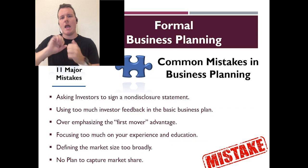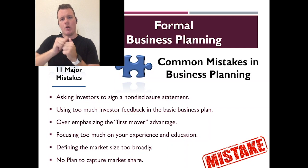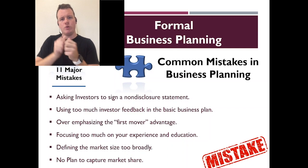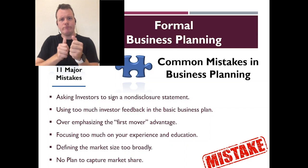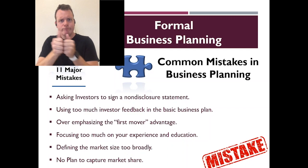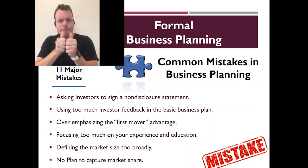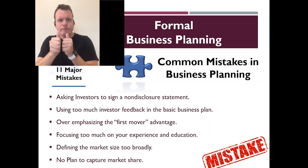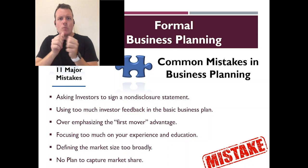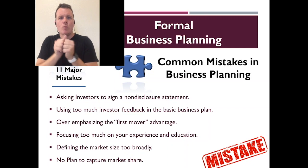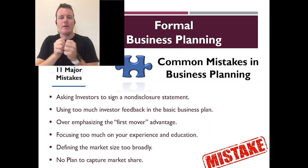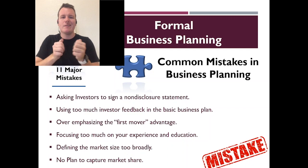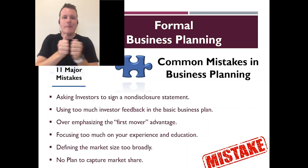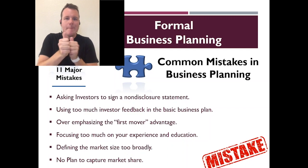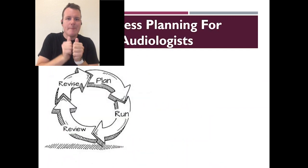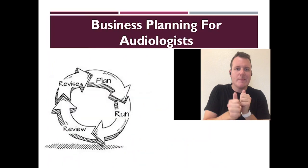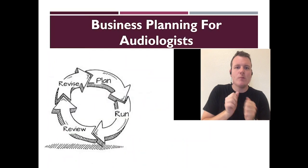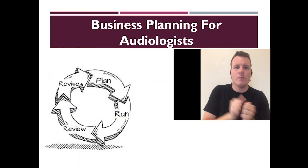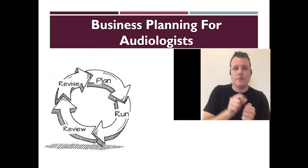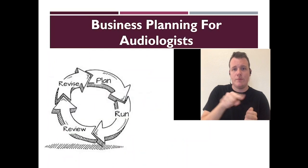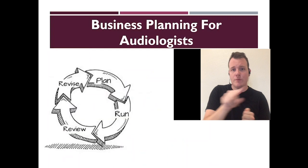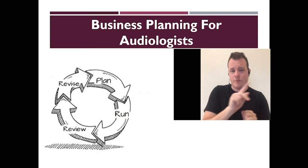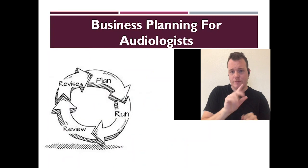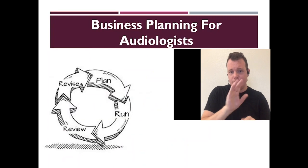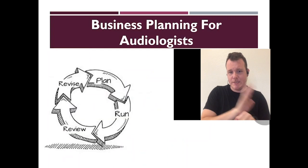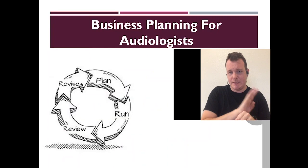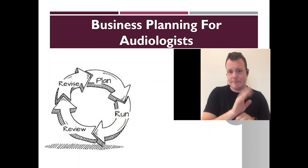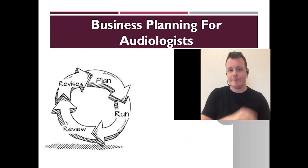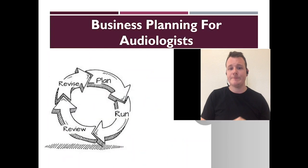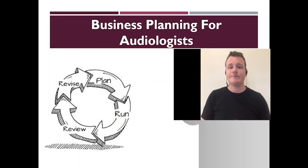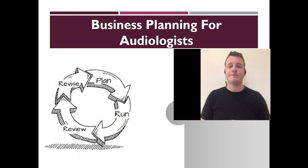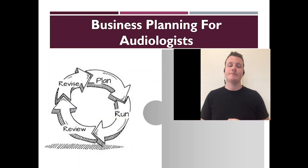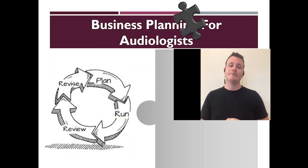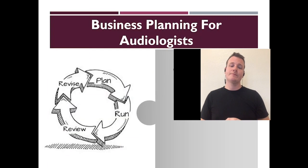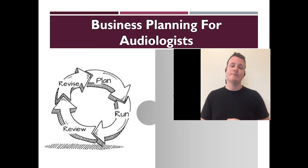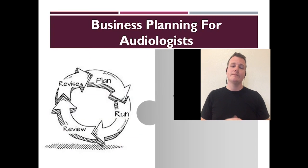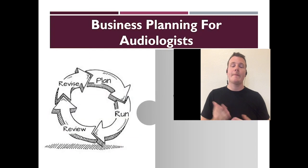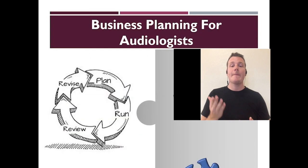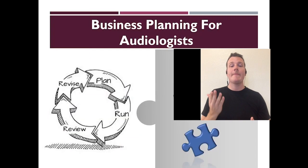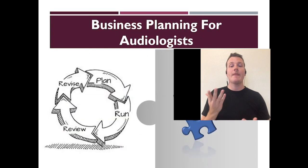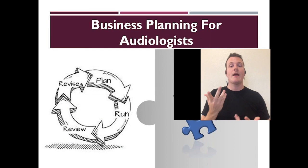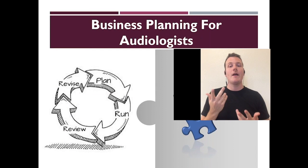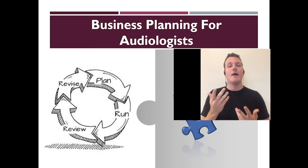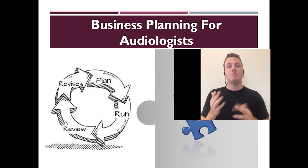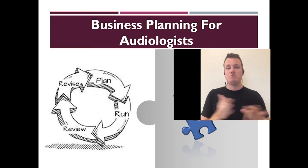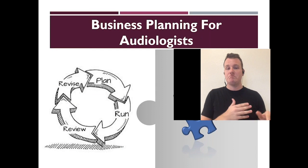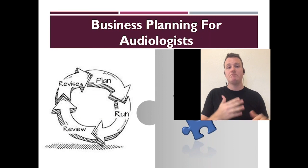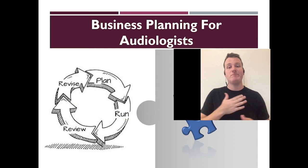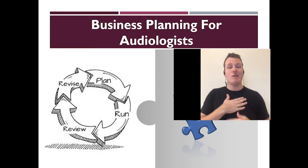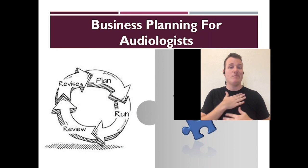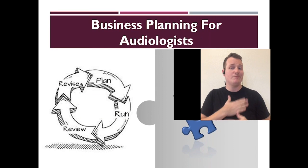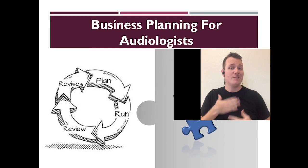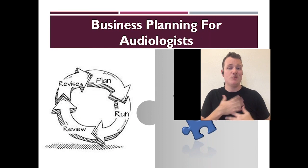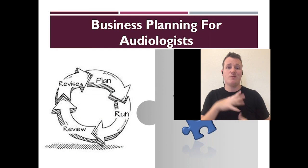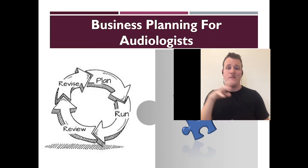compete with the competitive people. Now I might just say that it's been my